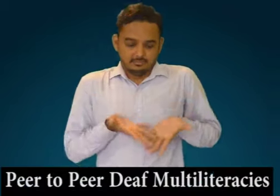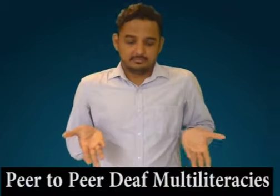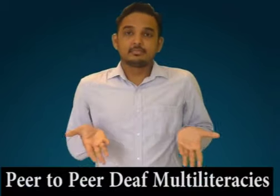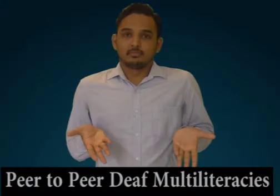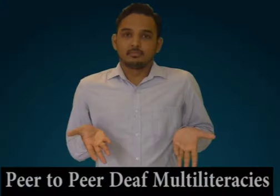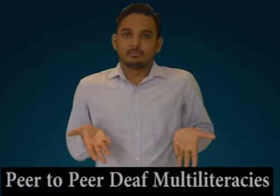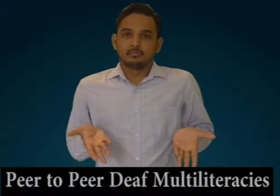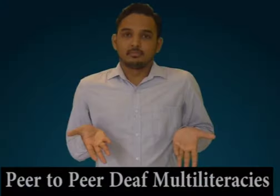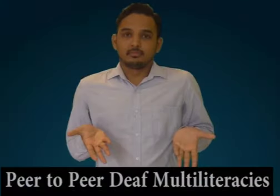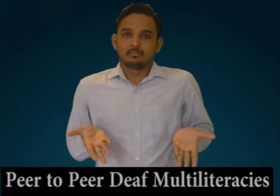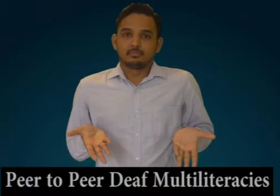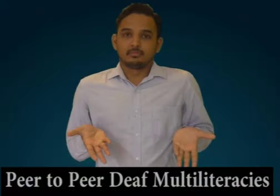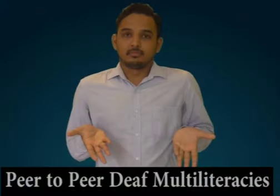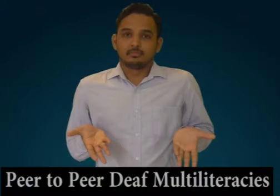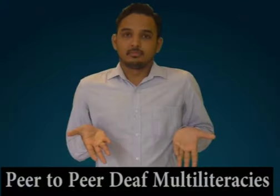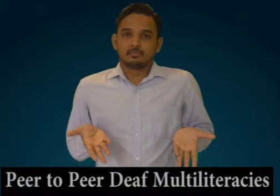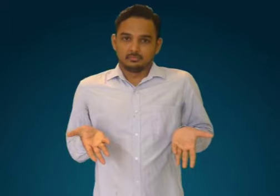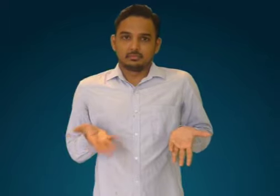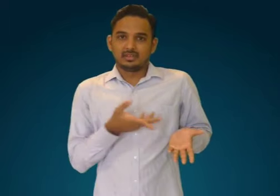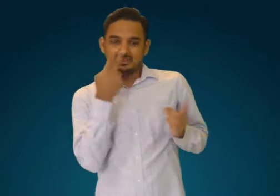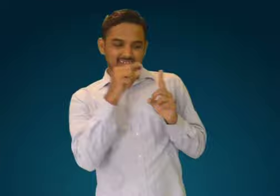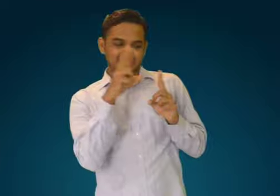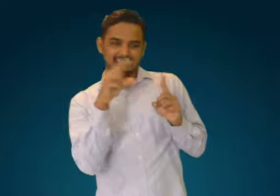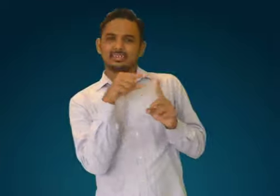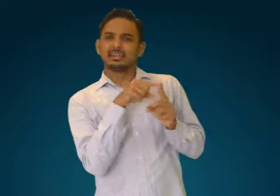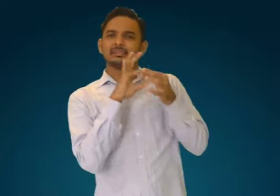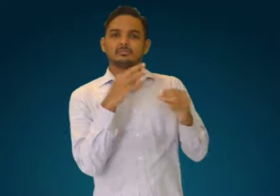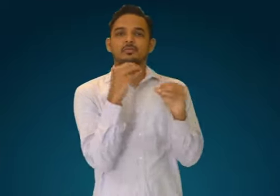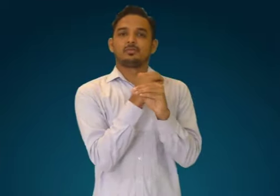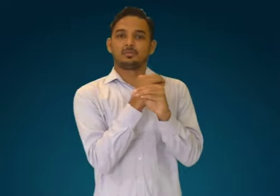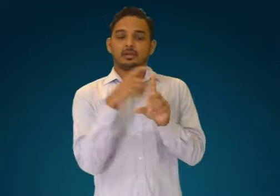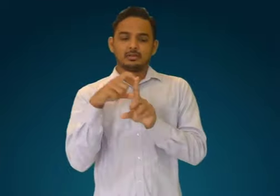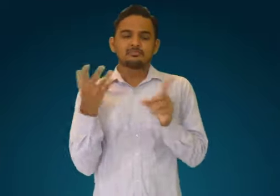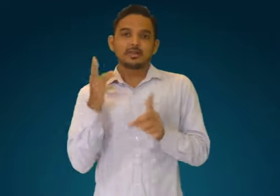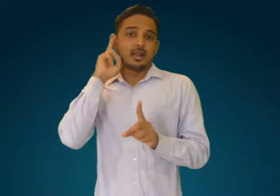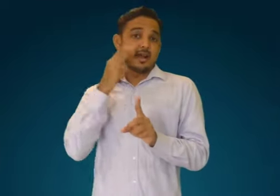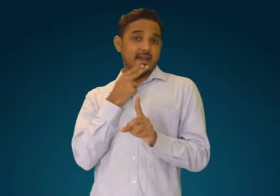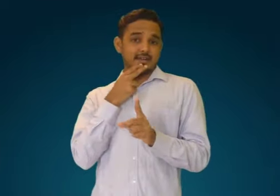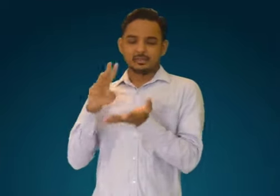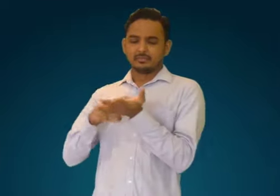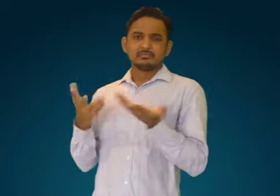let us now see the story hello from the p2p dm project